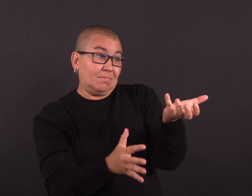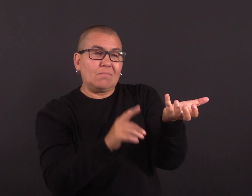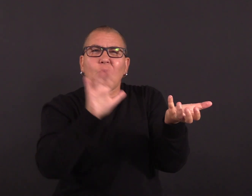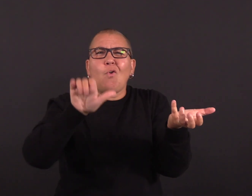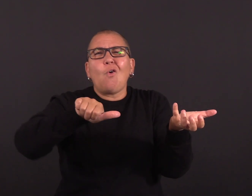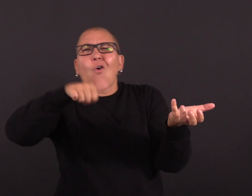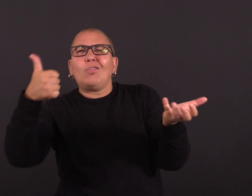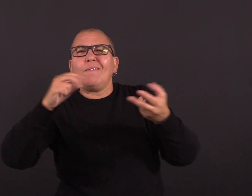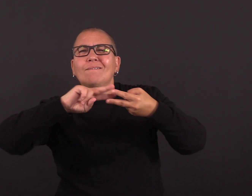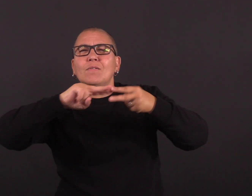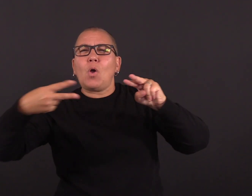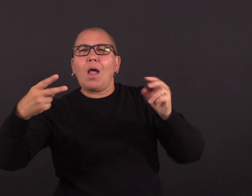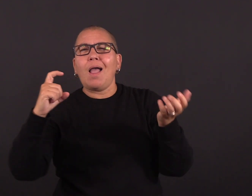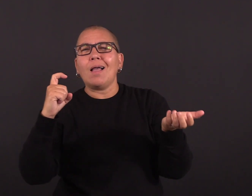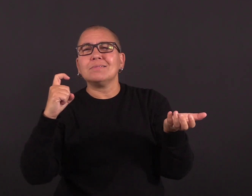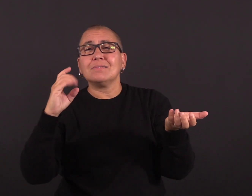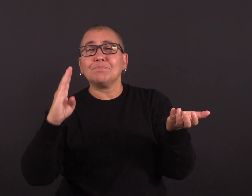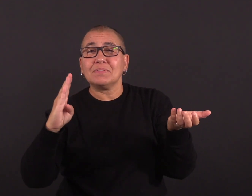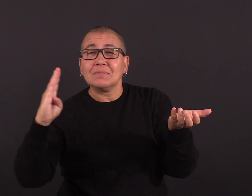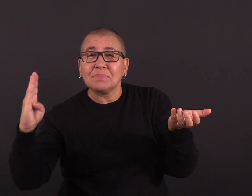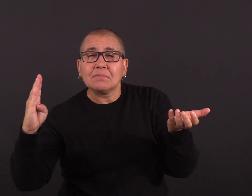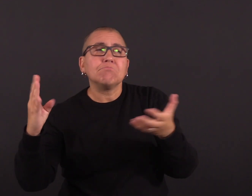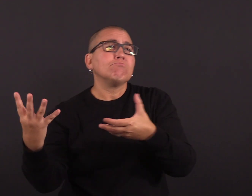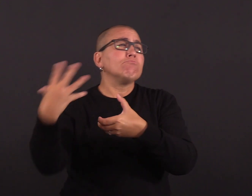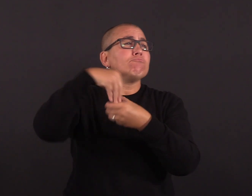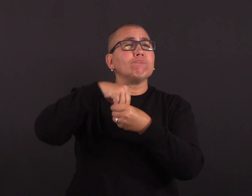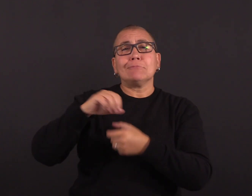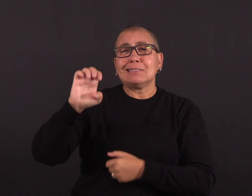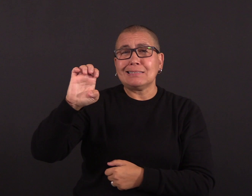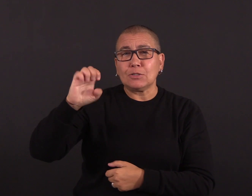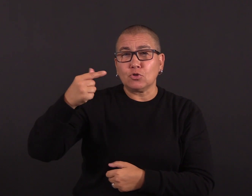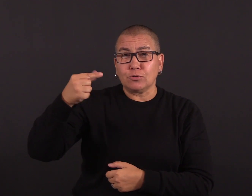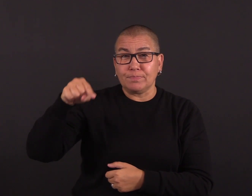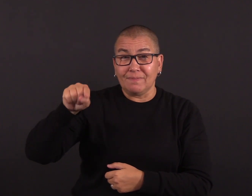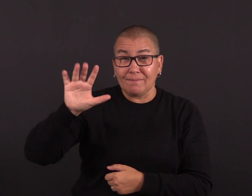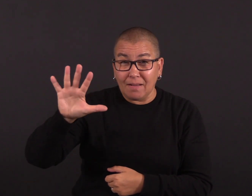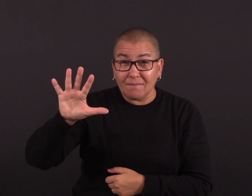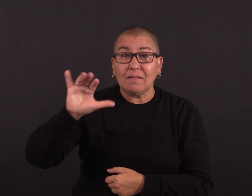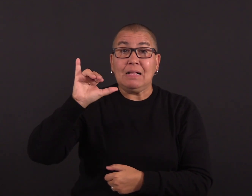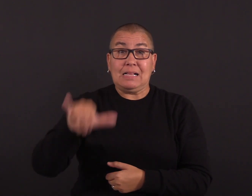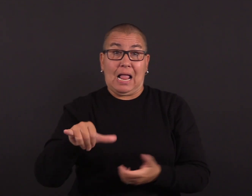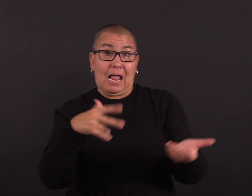prevalent along with an EG.5 variant of the coronavirus, but the FDA in its